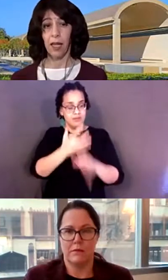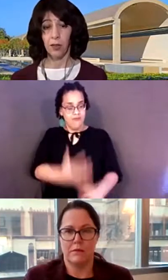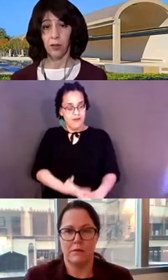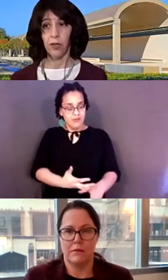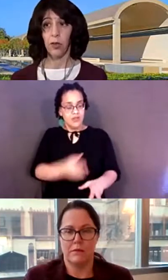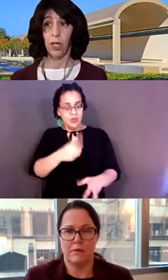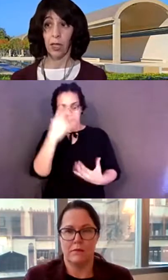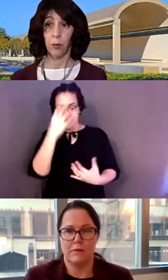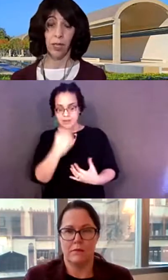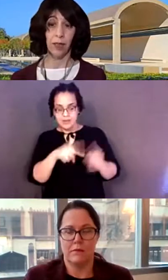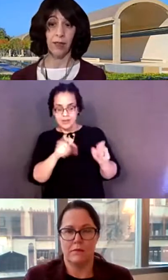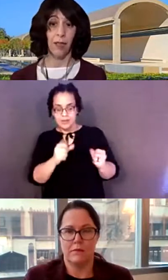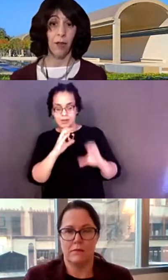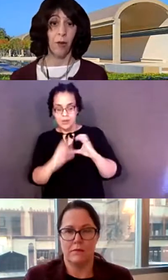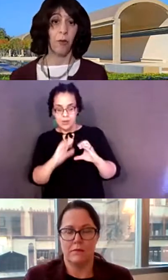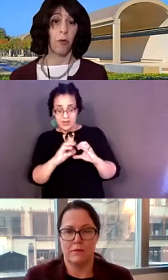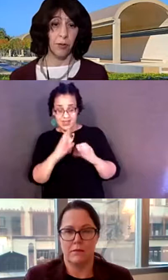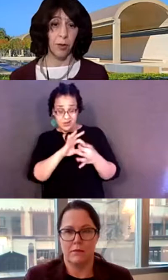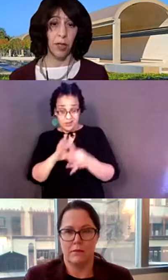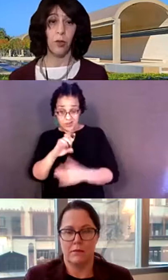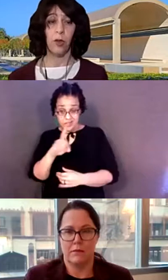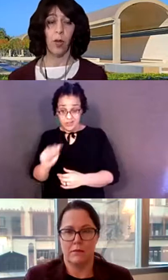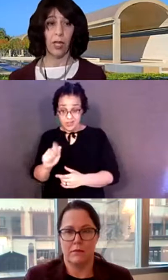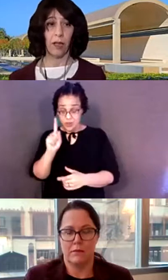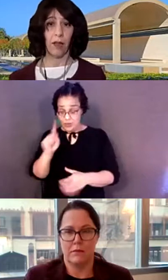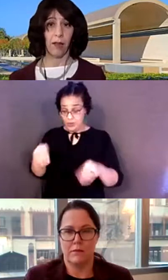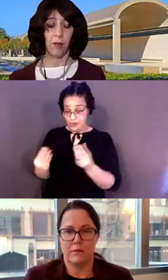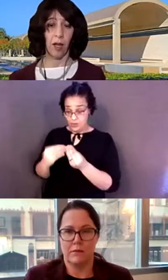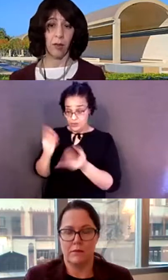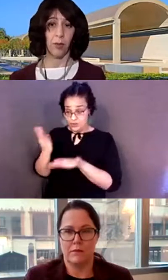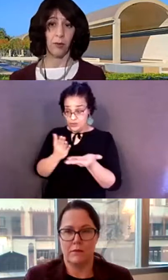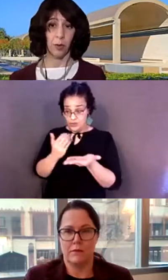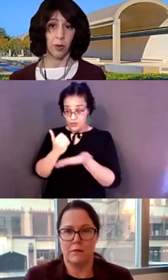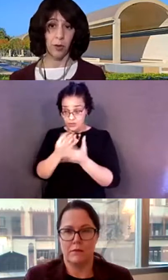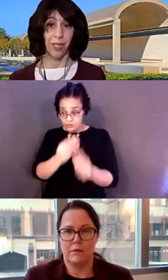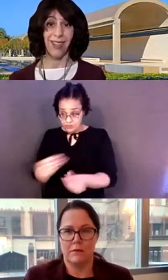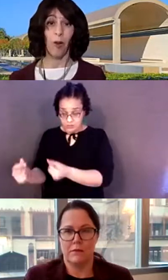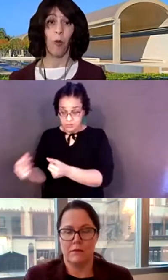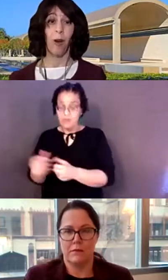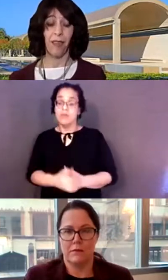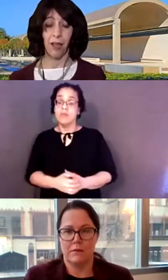service you need? Because for everybody who's going in to the